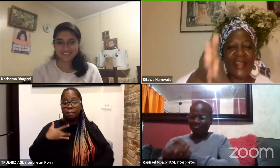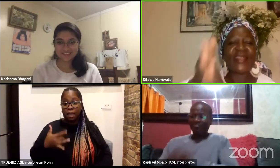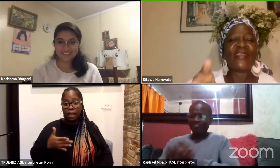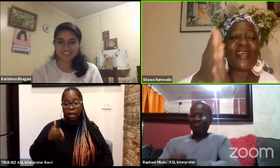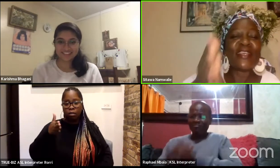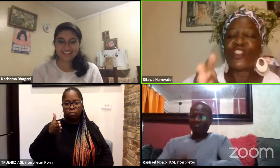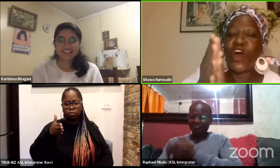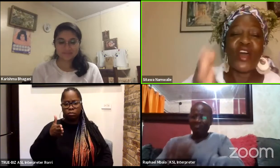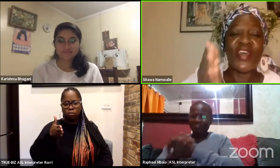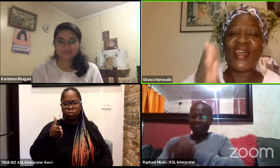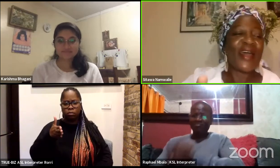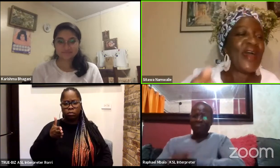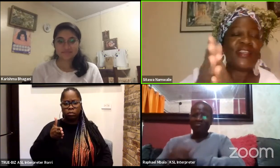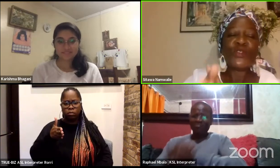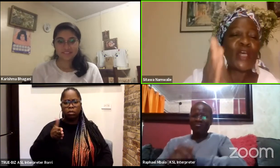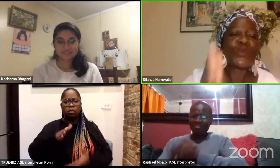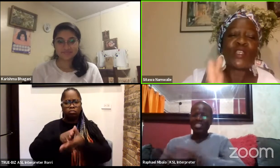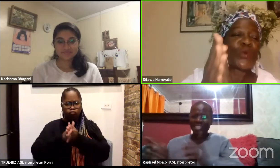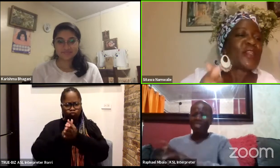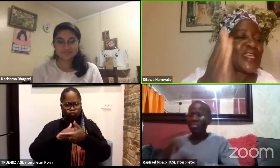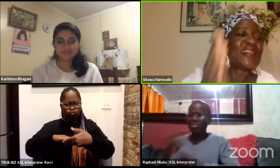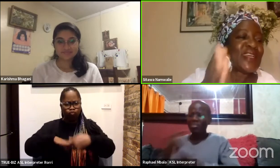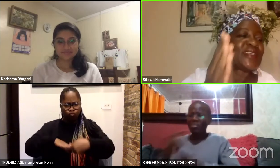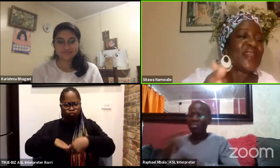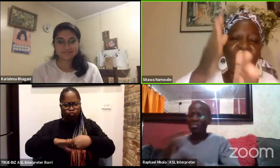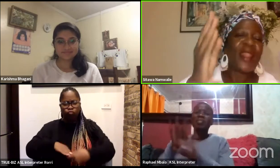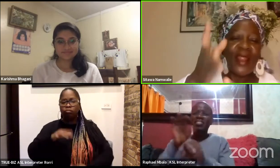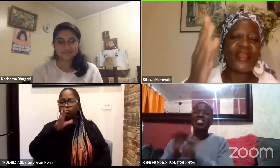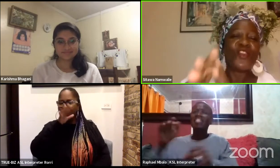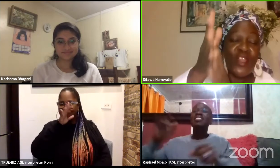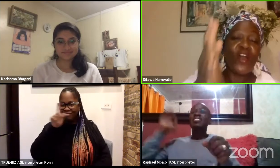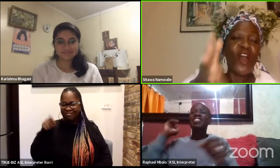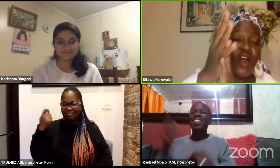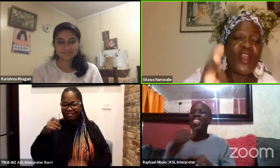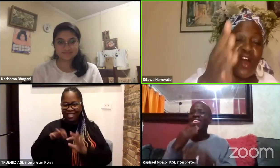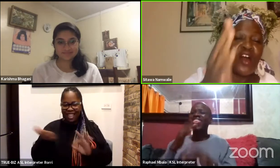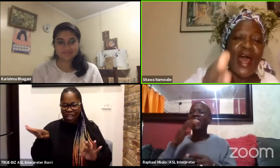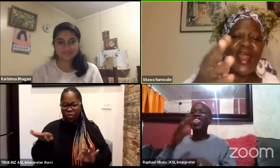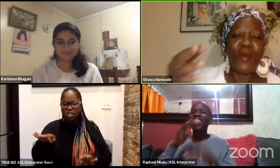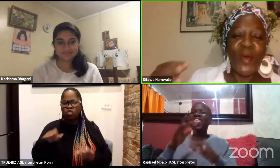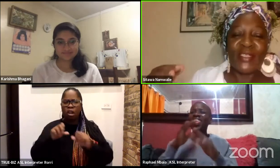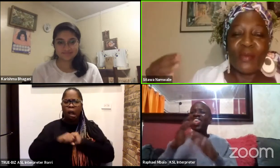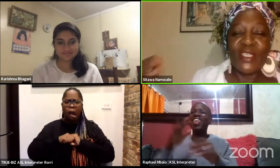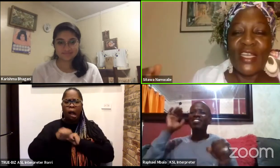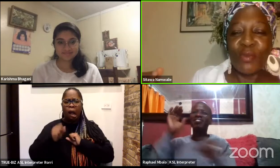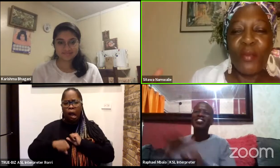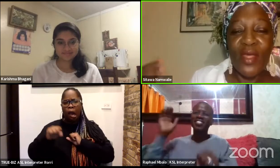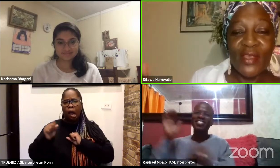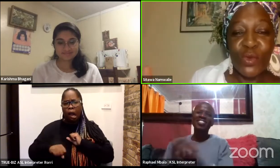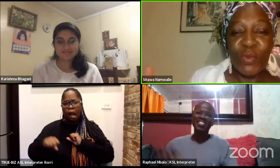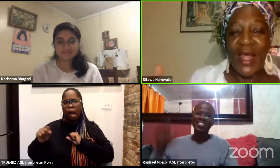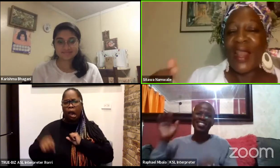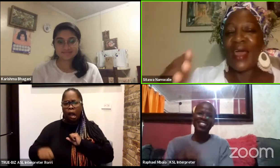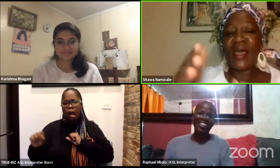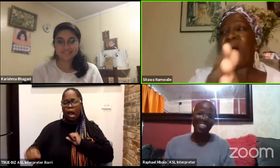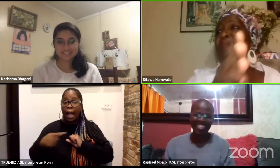and then they say this long thing (speaking in foreign language), they're going on and on, and I remember at some stage, my brothers would be like